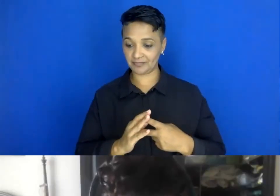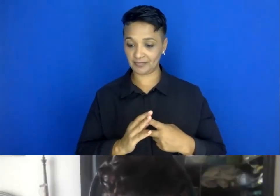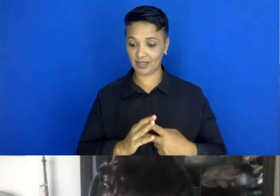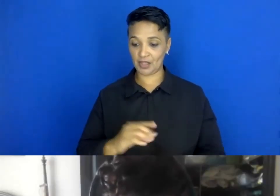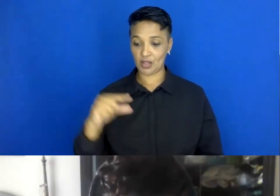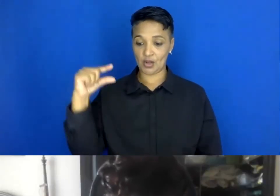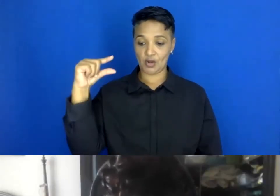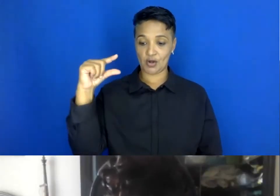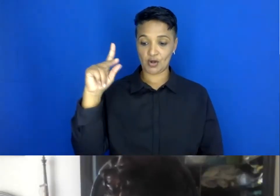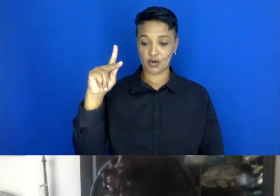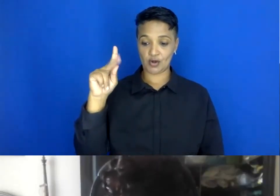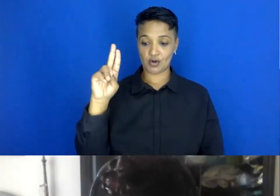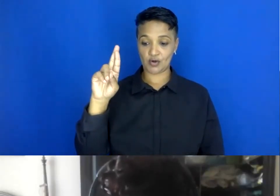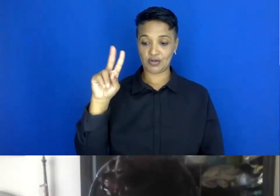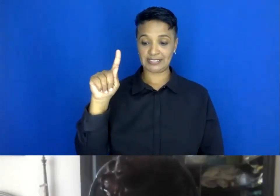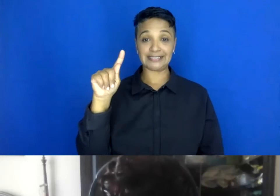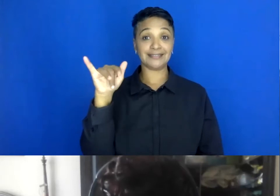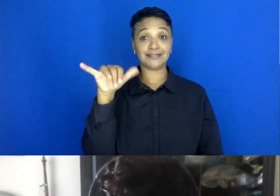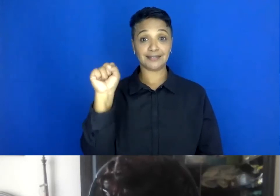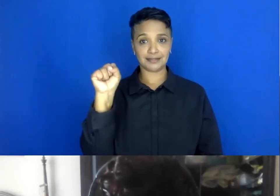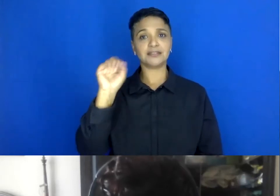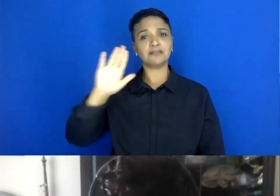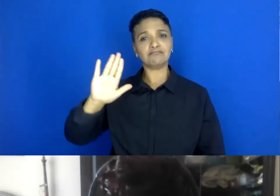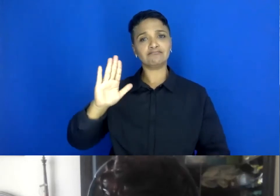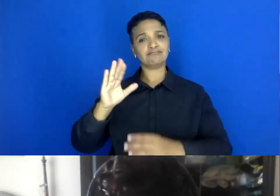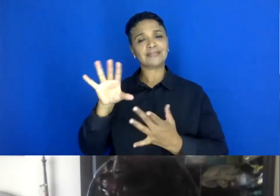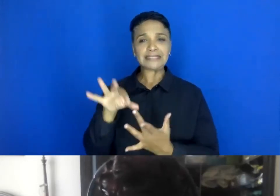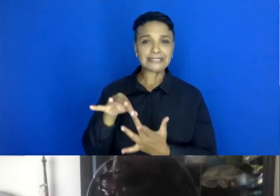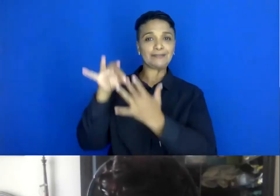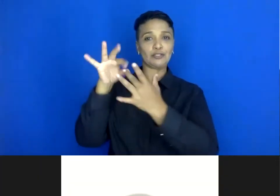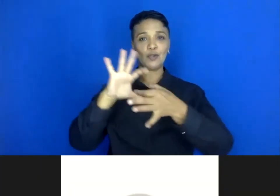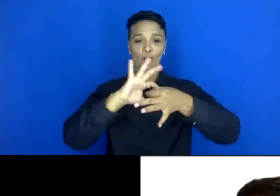brings the unique perspective of special olympics of being a special olympics athlete and he would